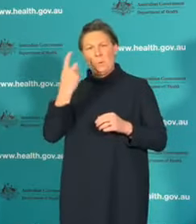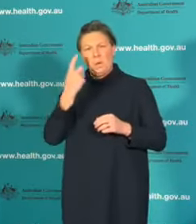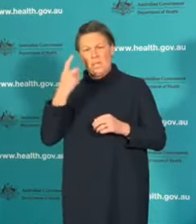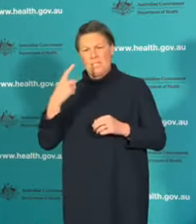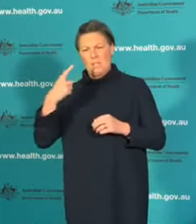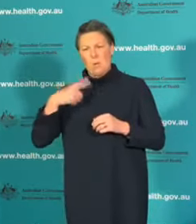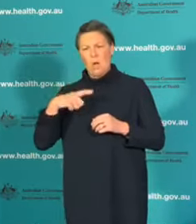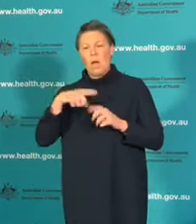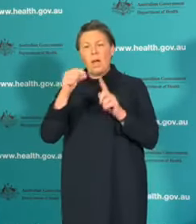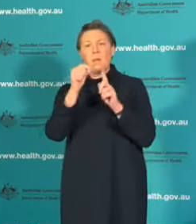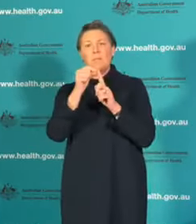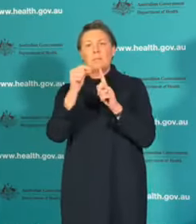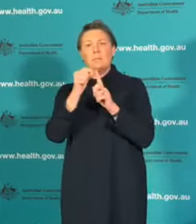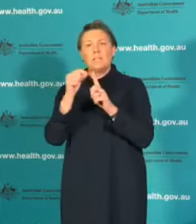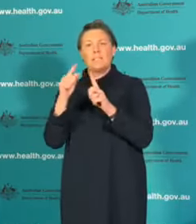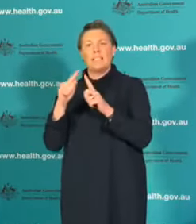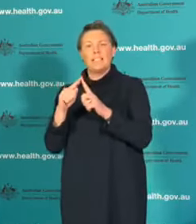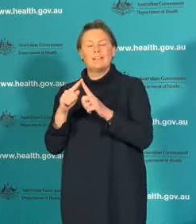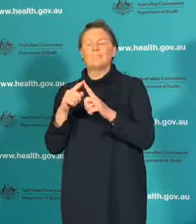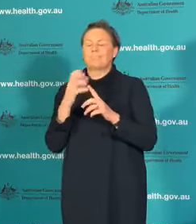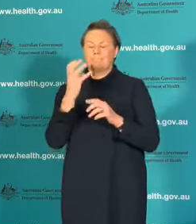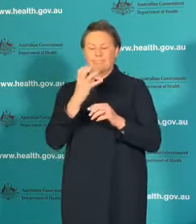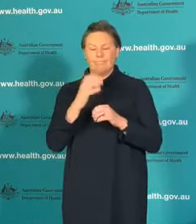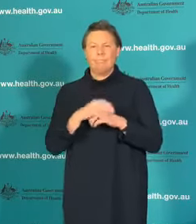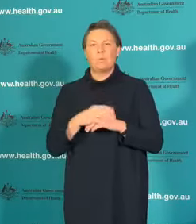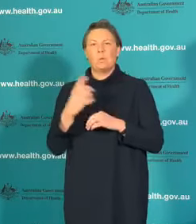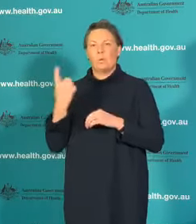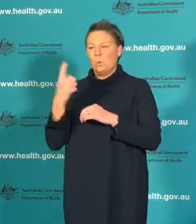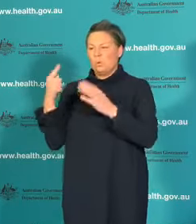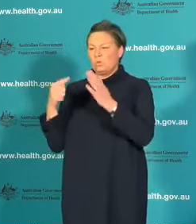aged care sector with specific advice on just three occasions over the